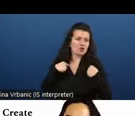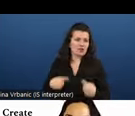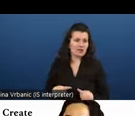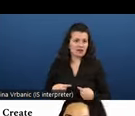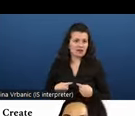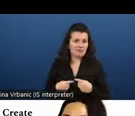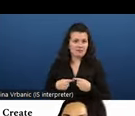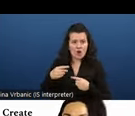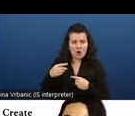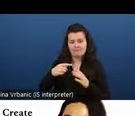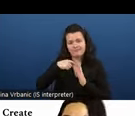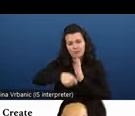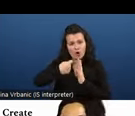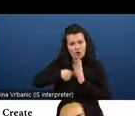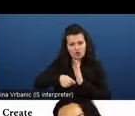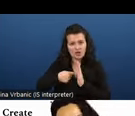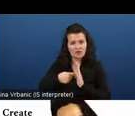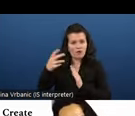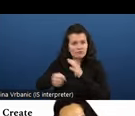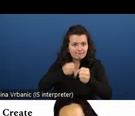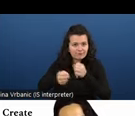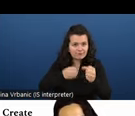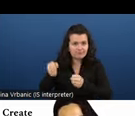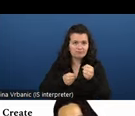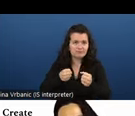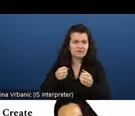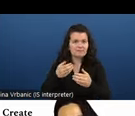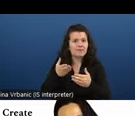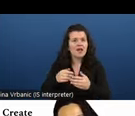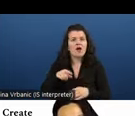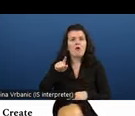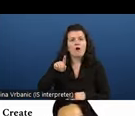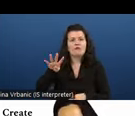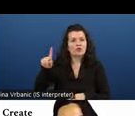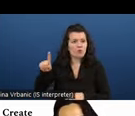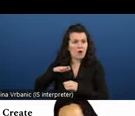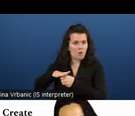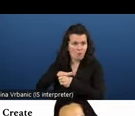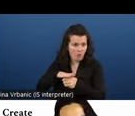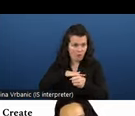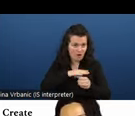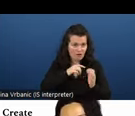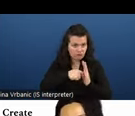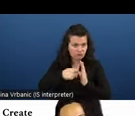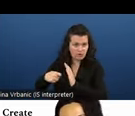and 41 local initiatives in 28 countries, addressing people with disabilities. So partnering